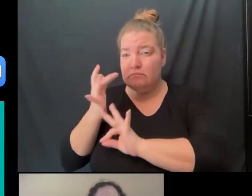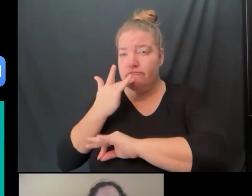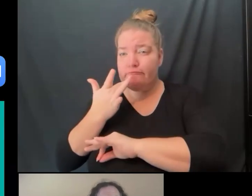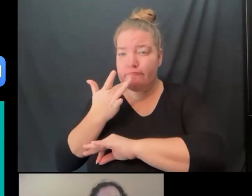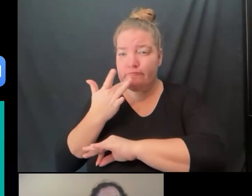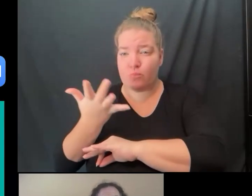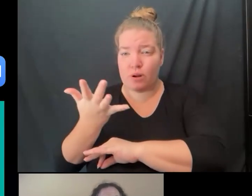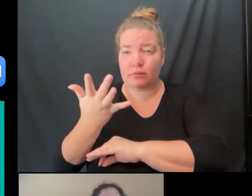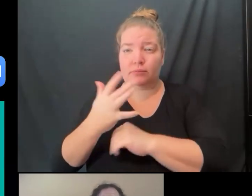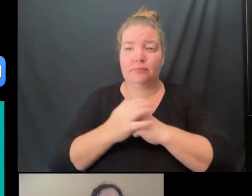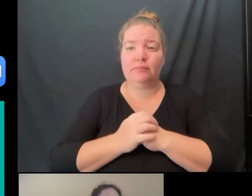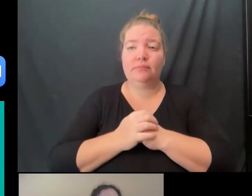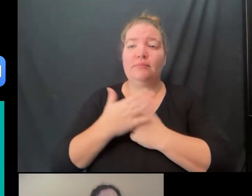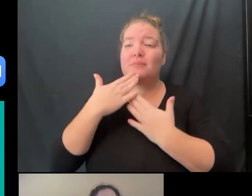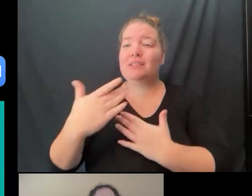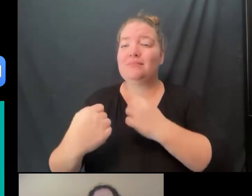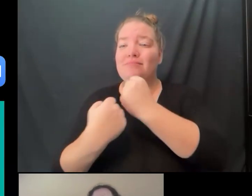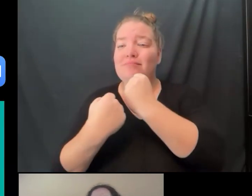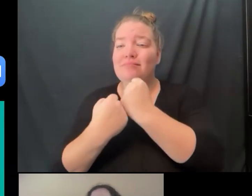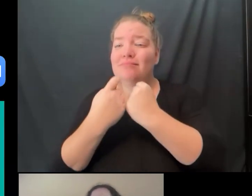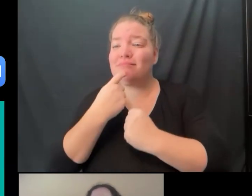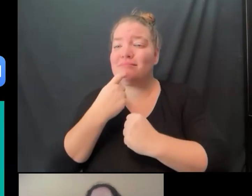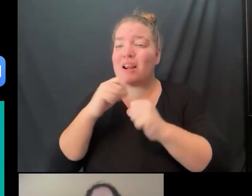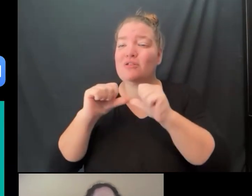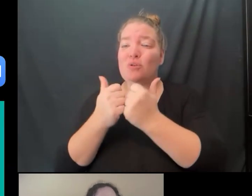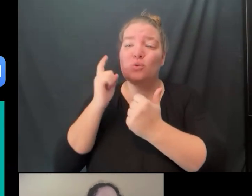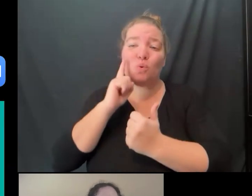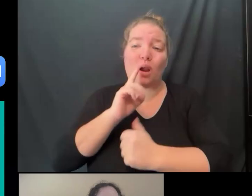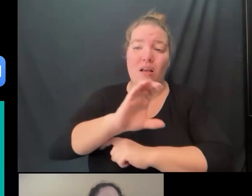the Canadian Association of the Deaf, CAD-ASC.